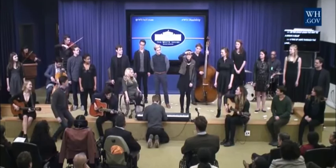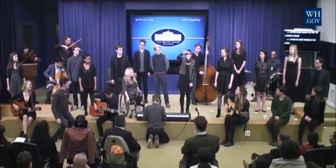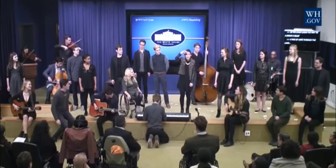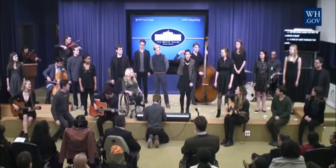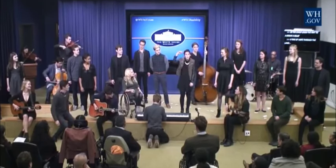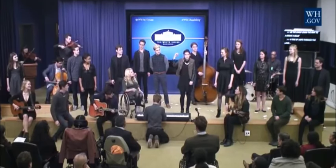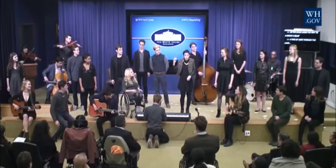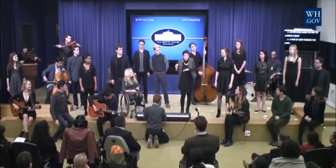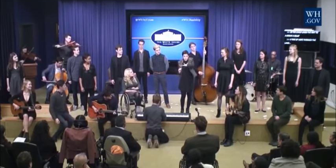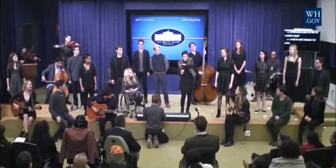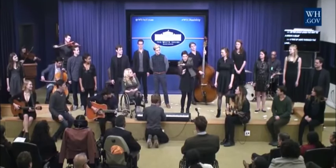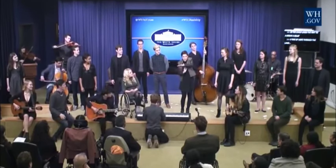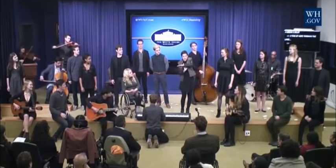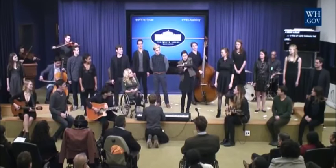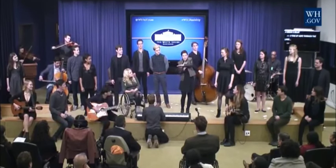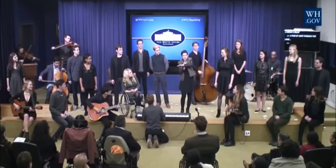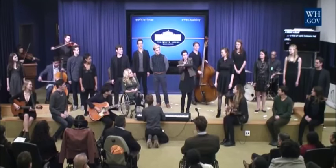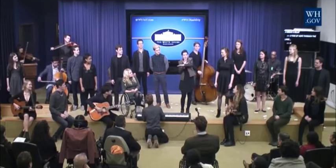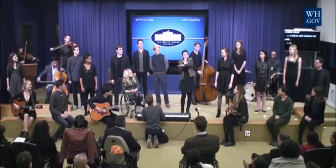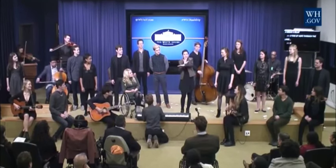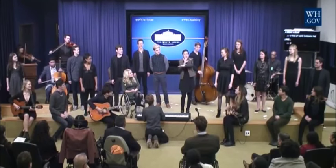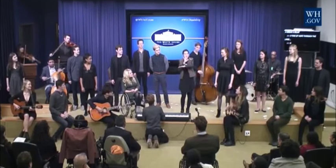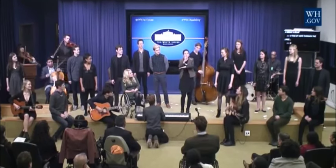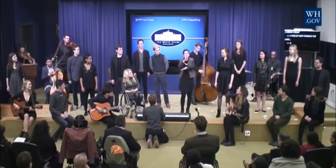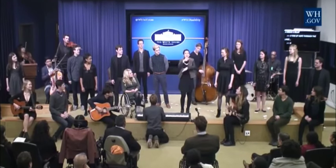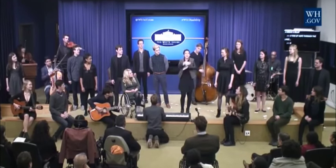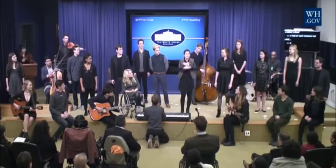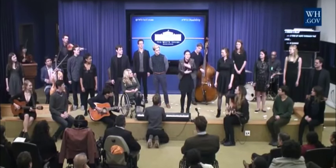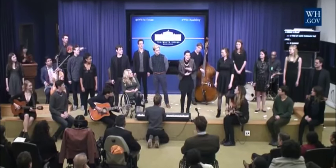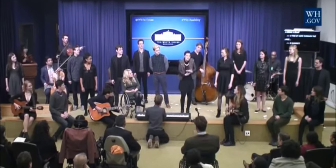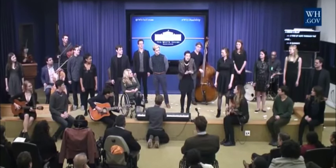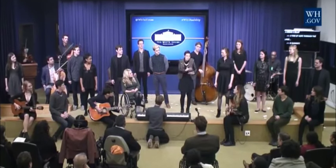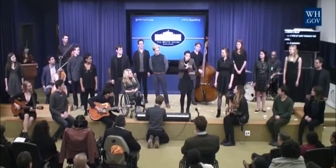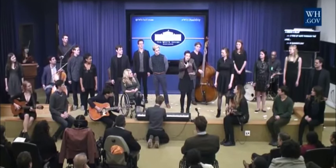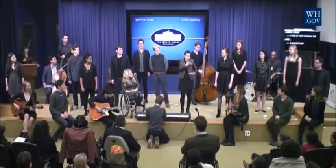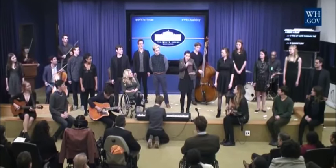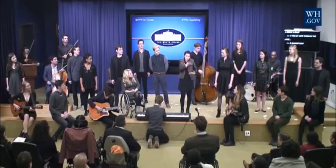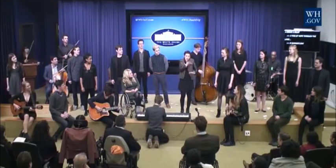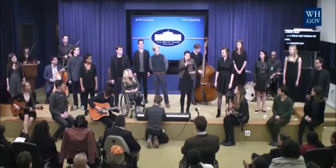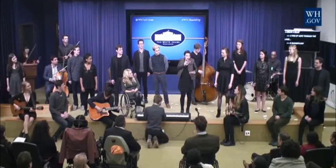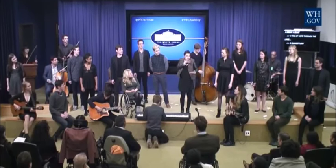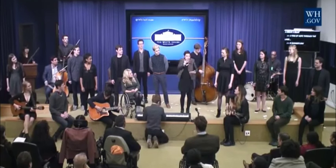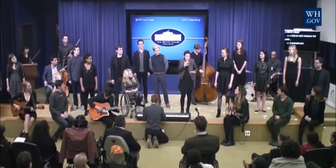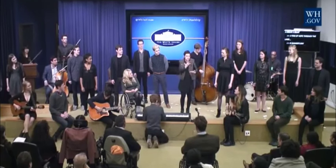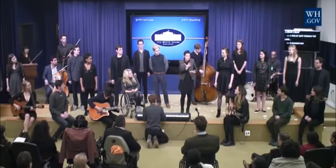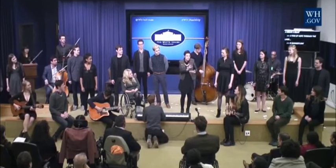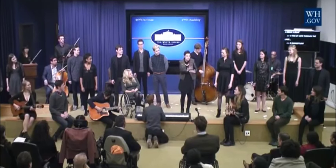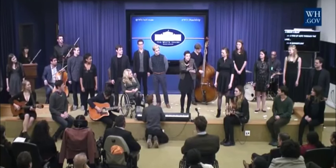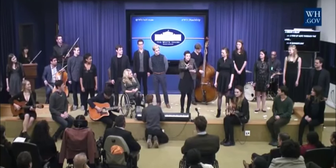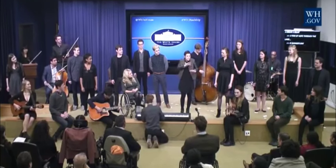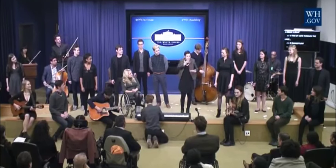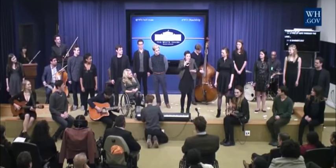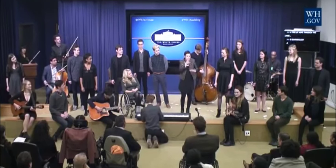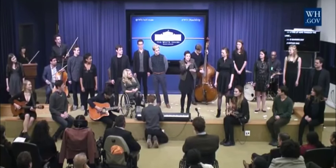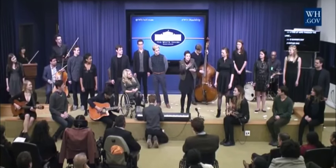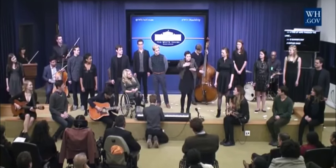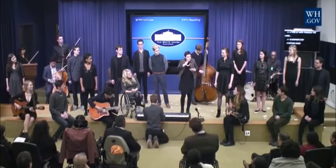A summer's day A mother sings